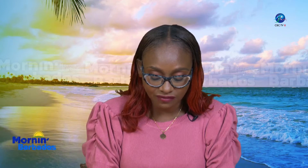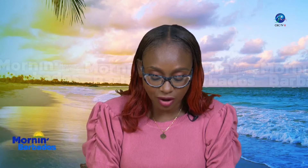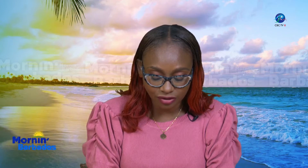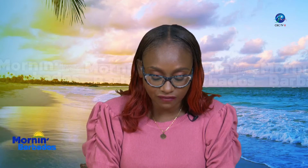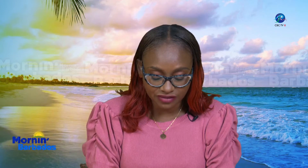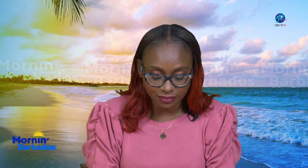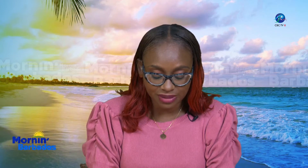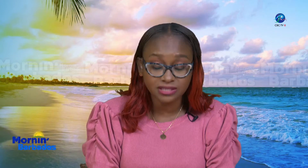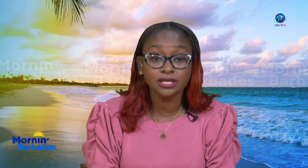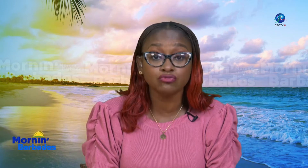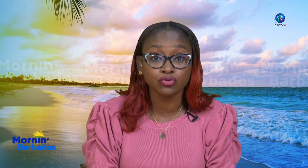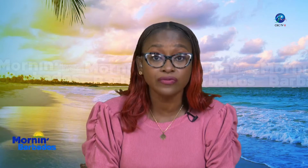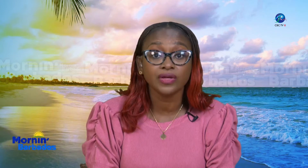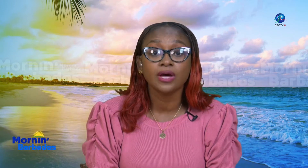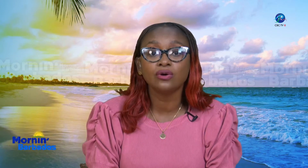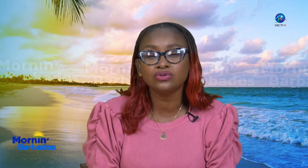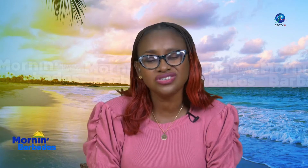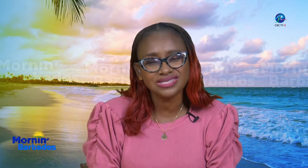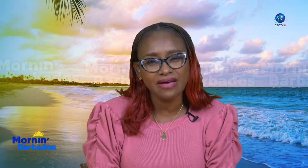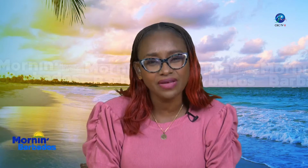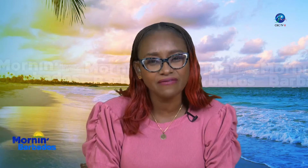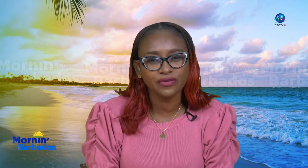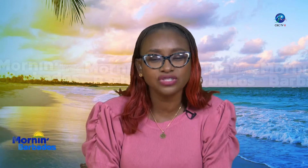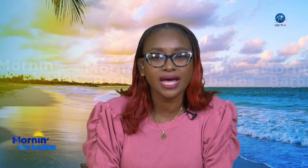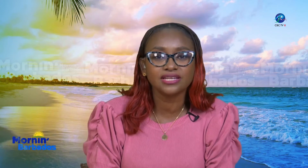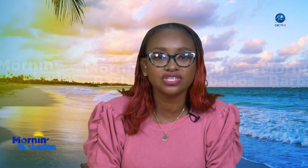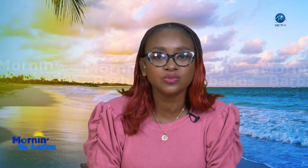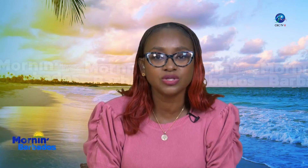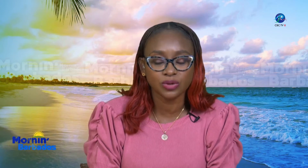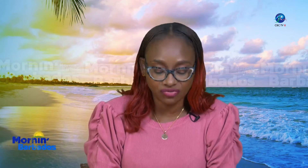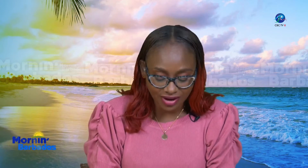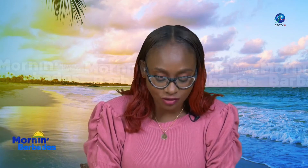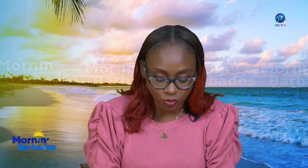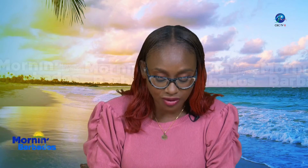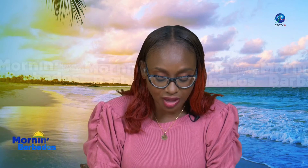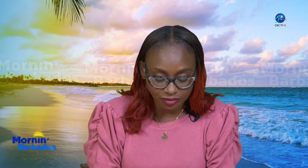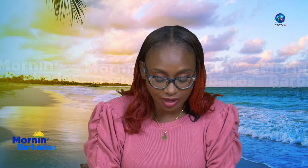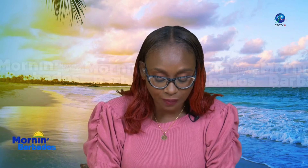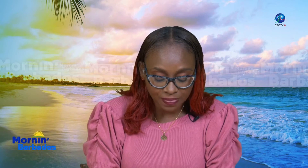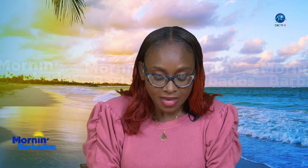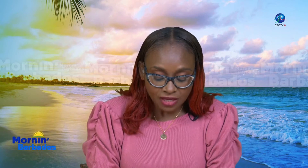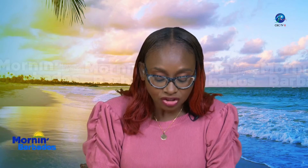of audiovisibility roof who's just having a few challenges which we're trying to work out now